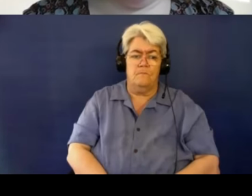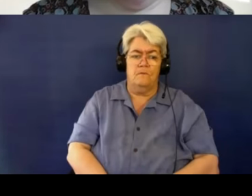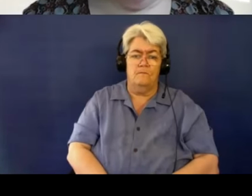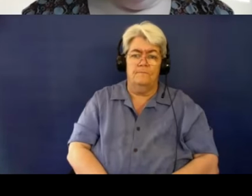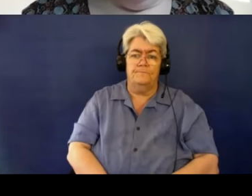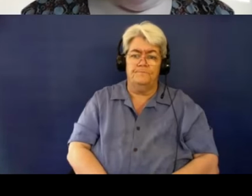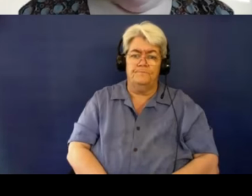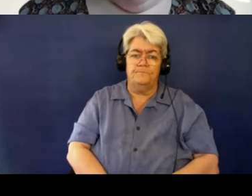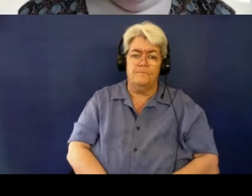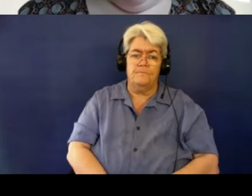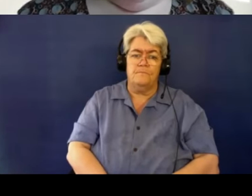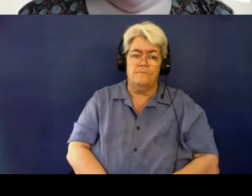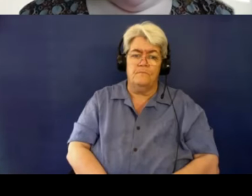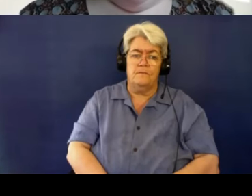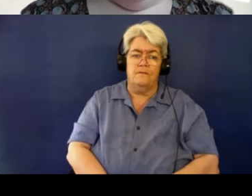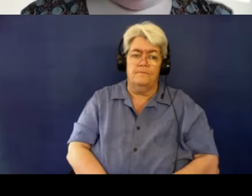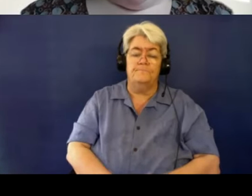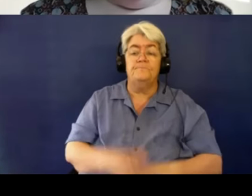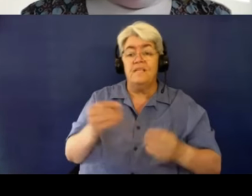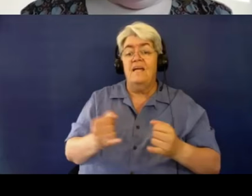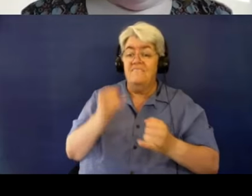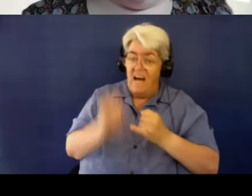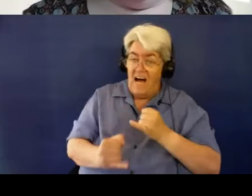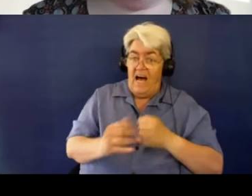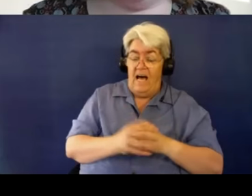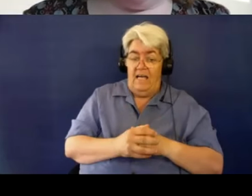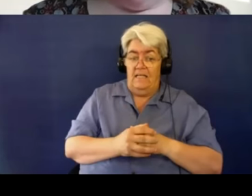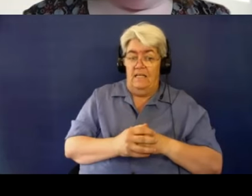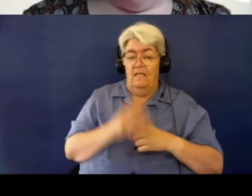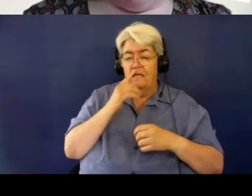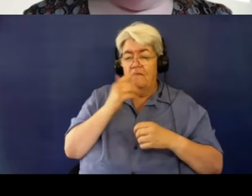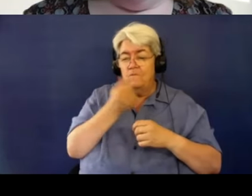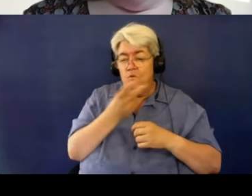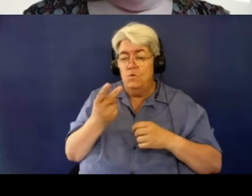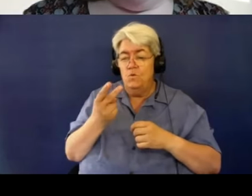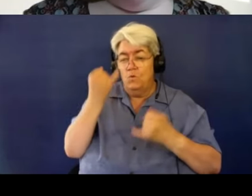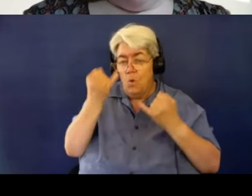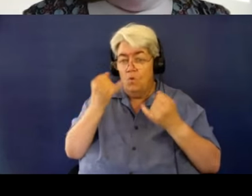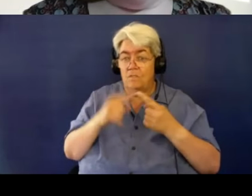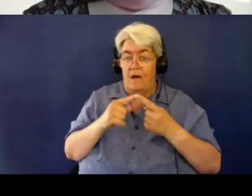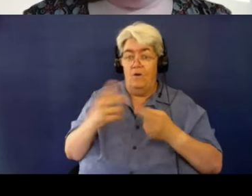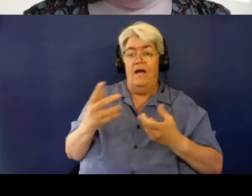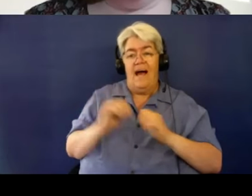And finally, a few notes on inclusion of the LGBTQIA+ community.